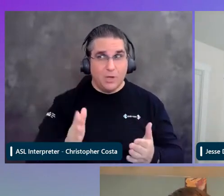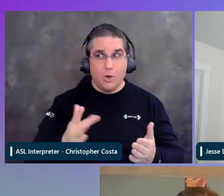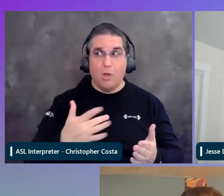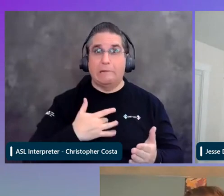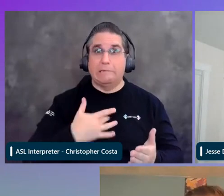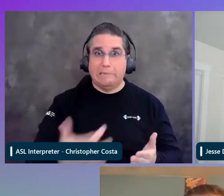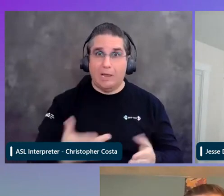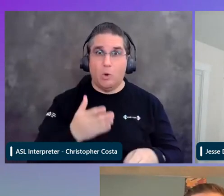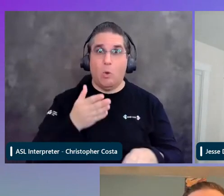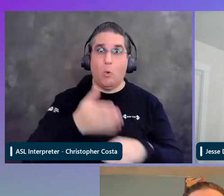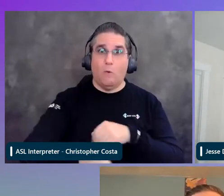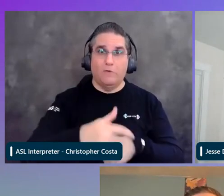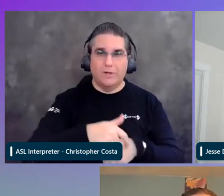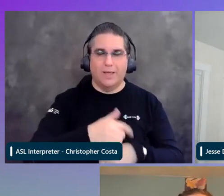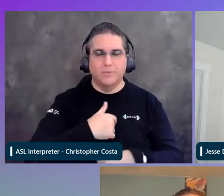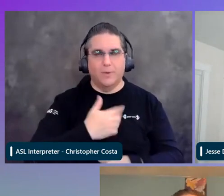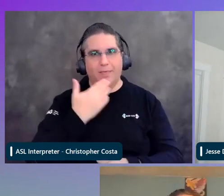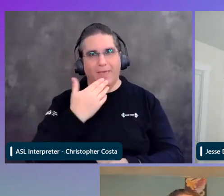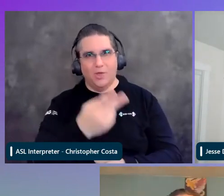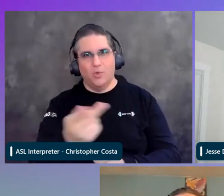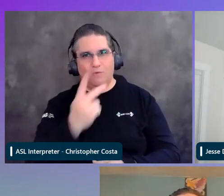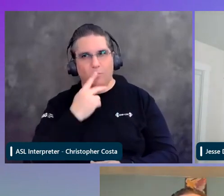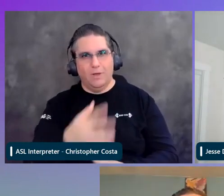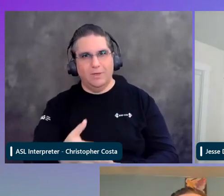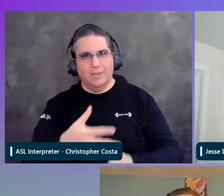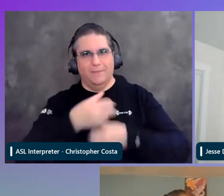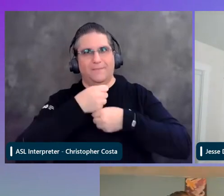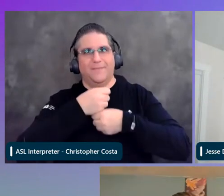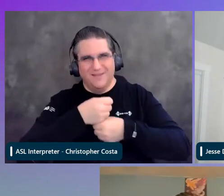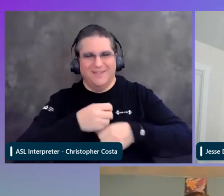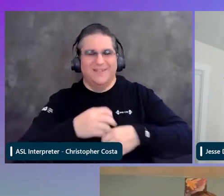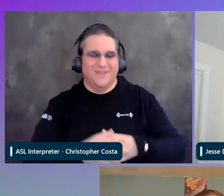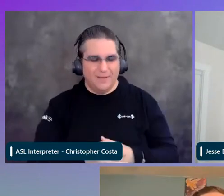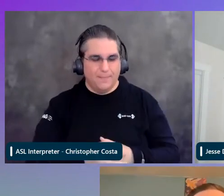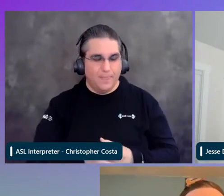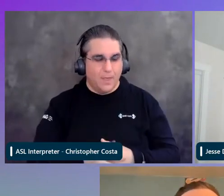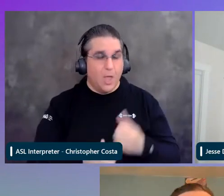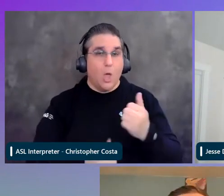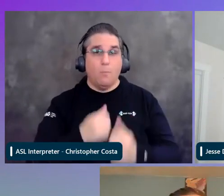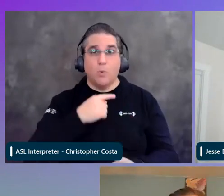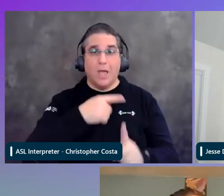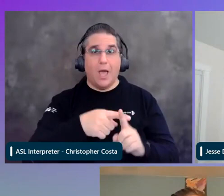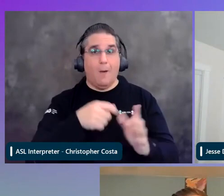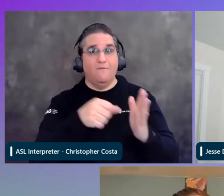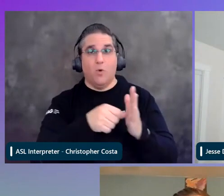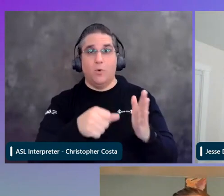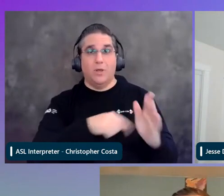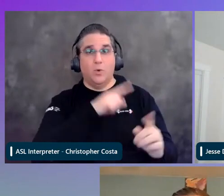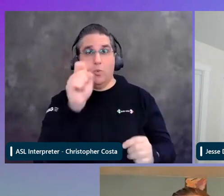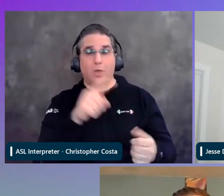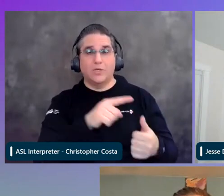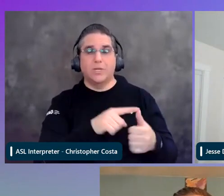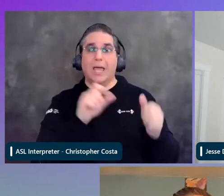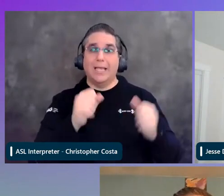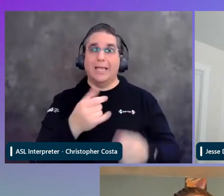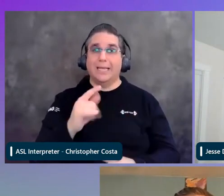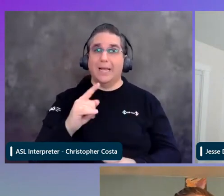appreciate that as a moderator. Um, so most upvoted question is can GitHub Copilot suggest